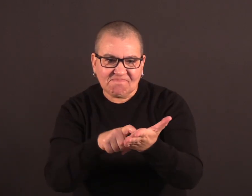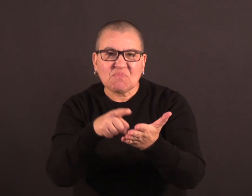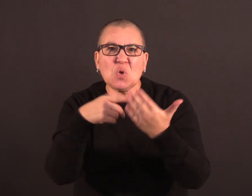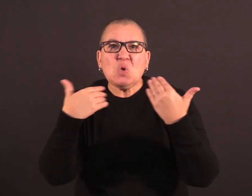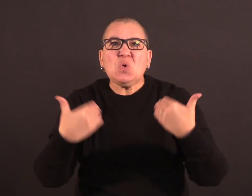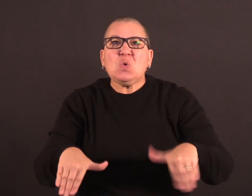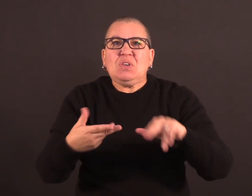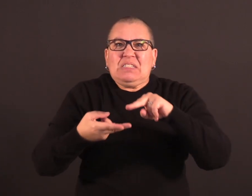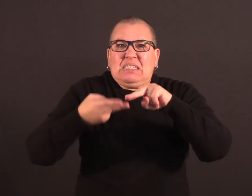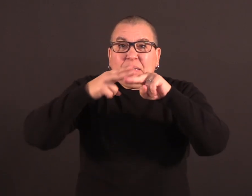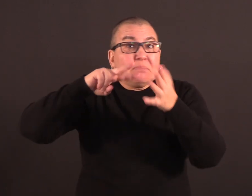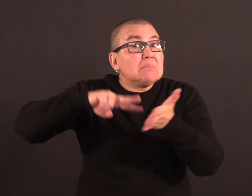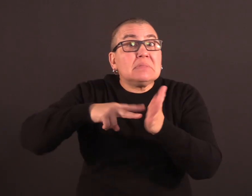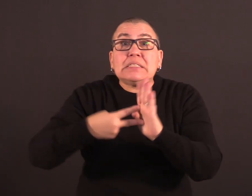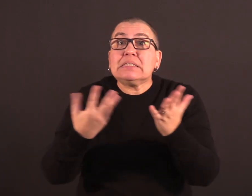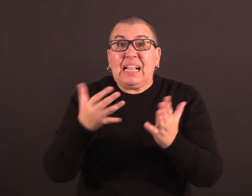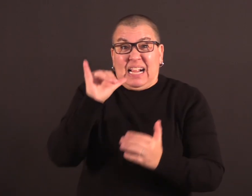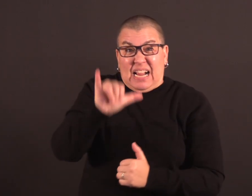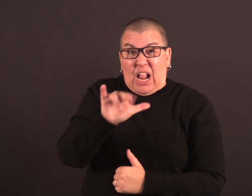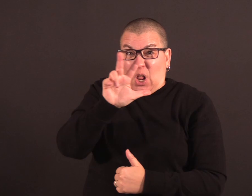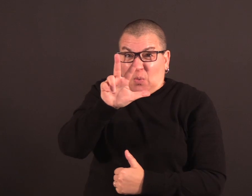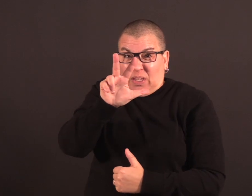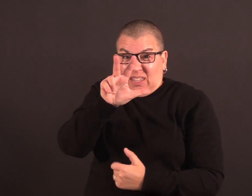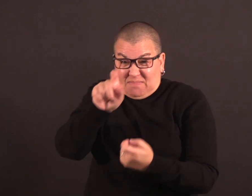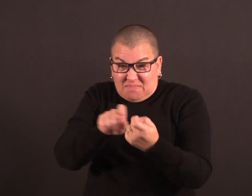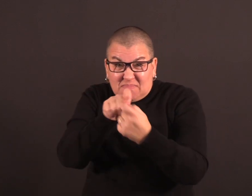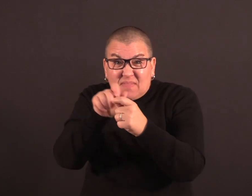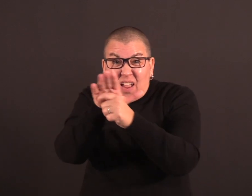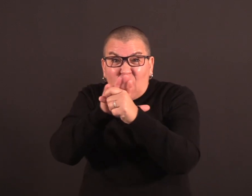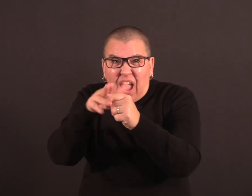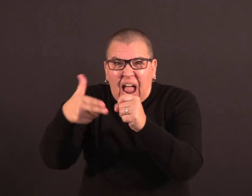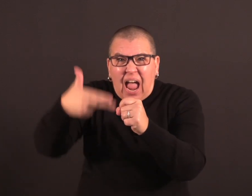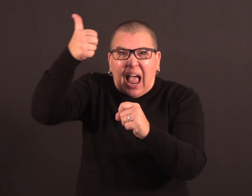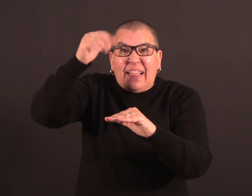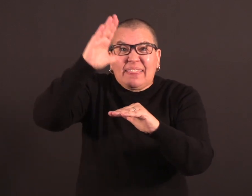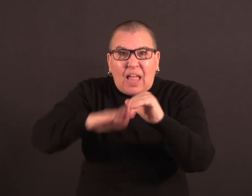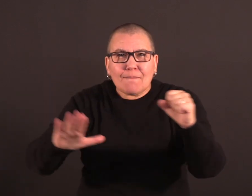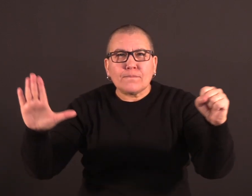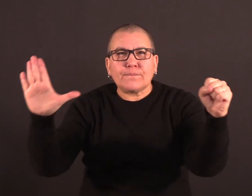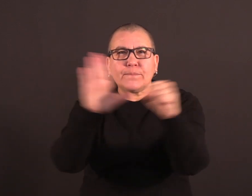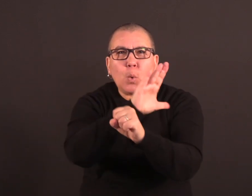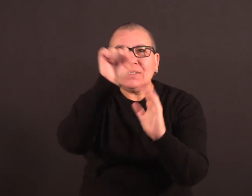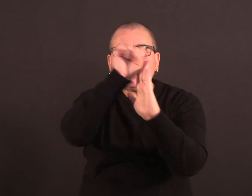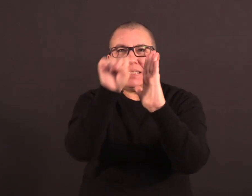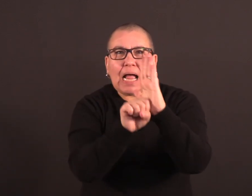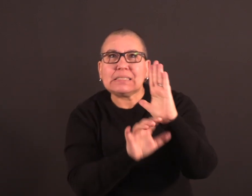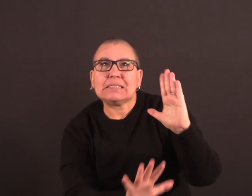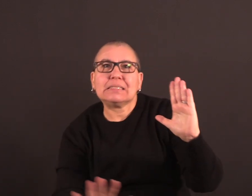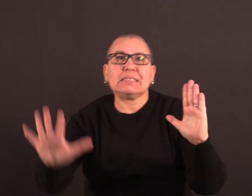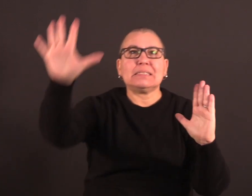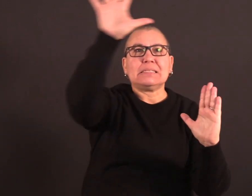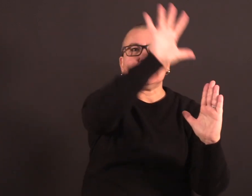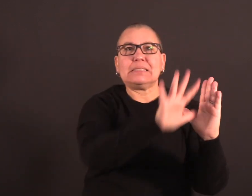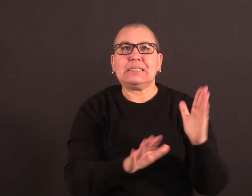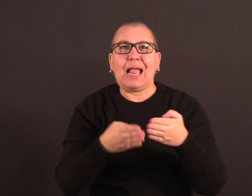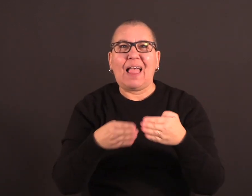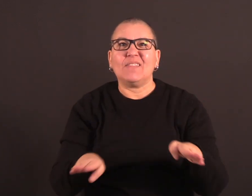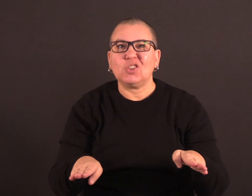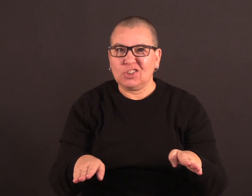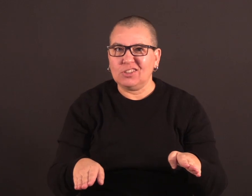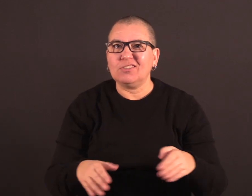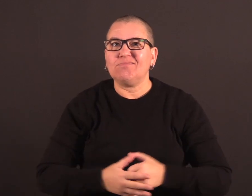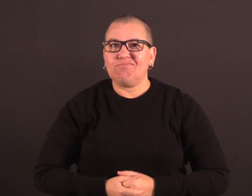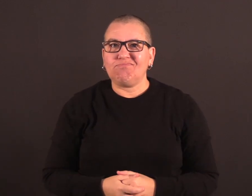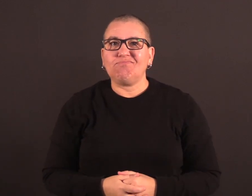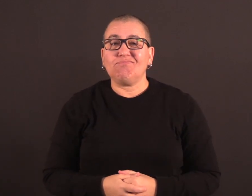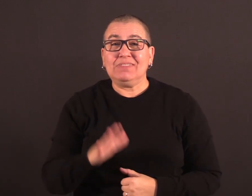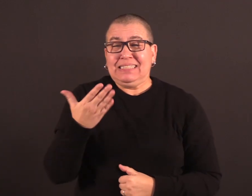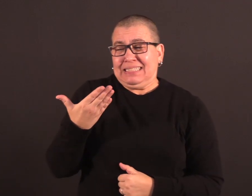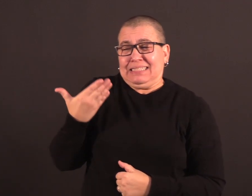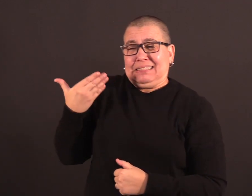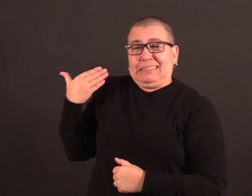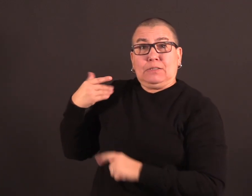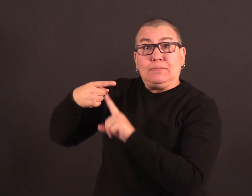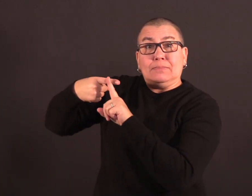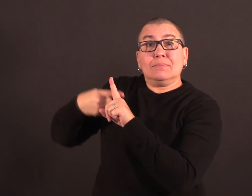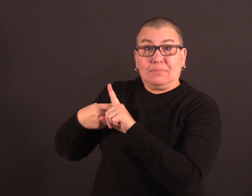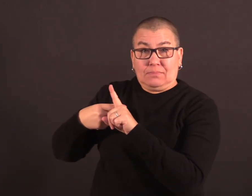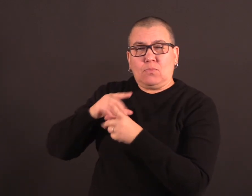Over the prior month, the study’s seven regions experienced solid increases in COVID-19 levels.